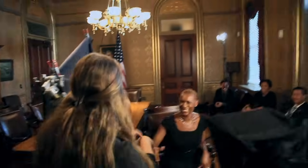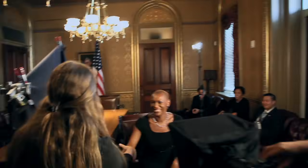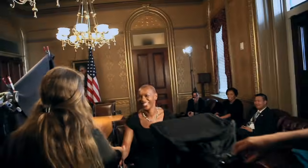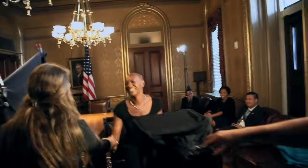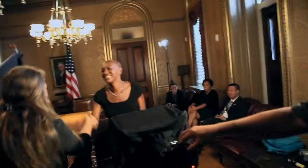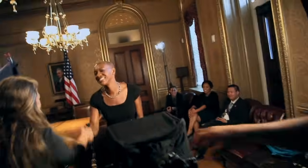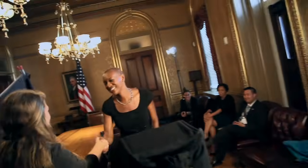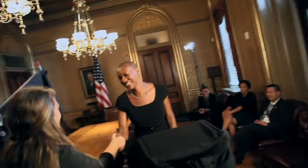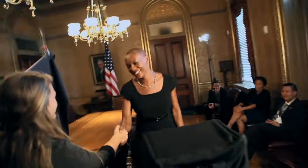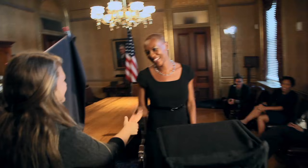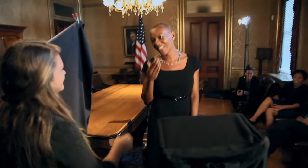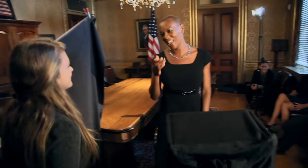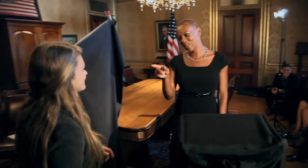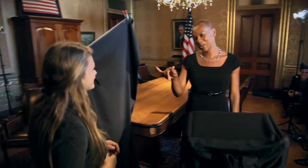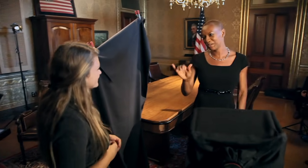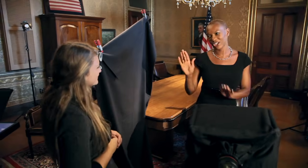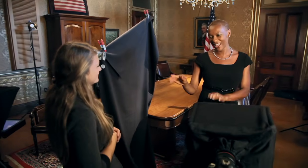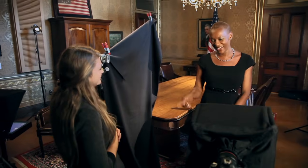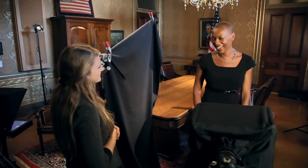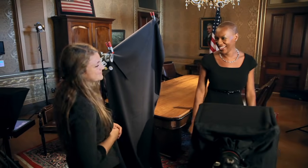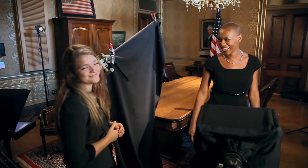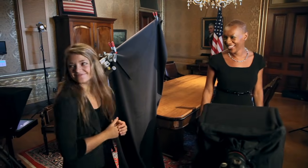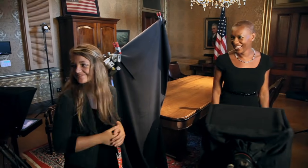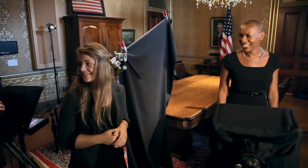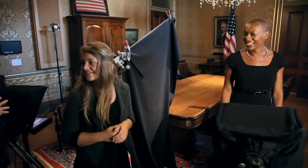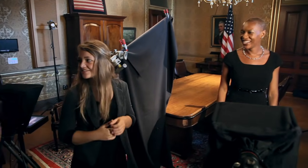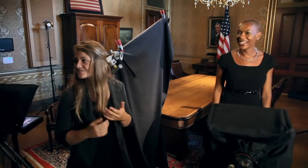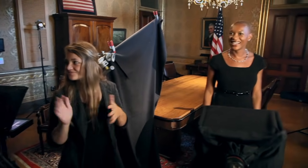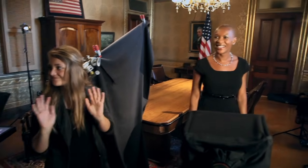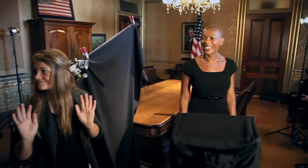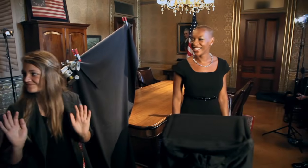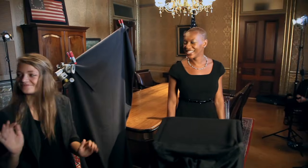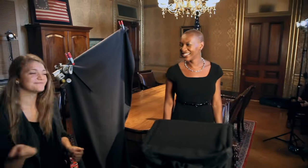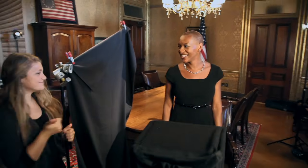Thank you for your time. -Thanks, too. You were great.